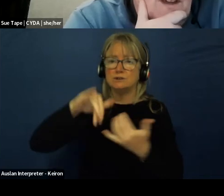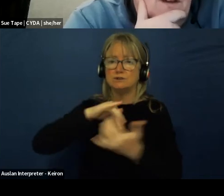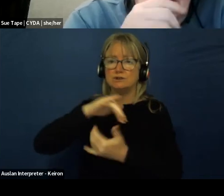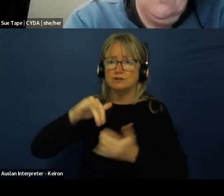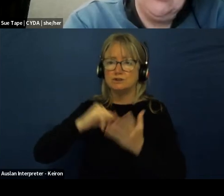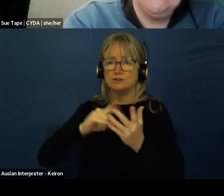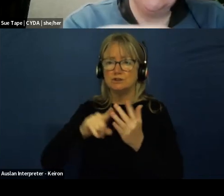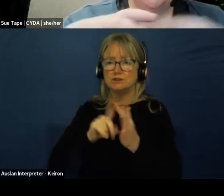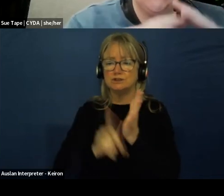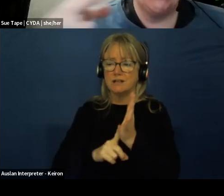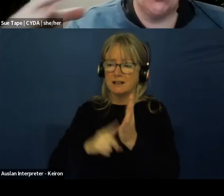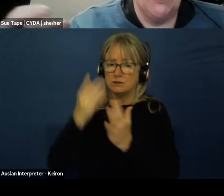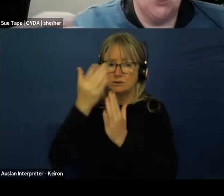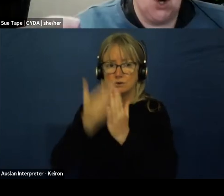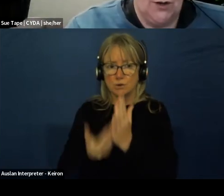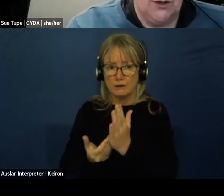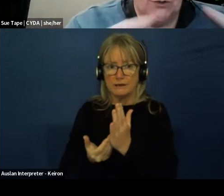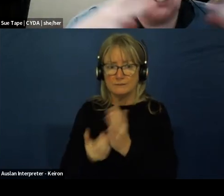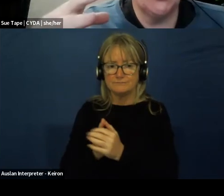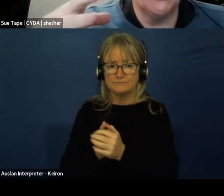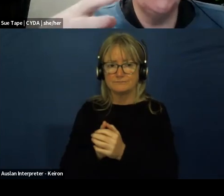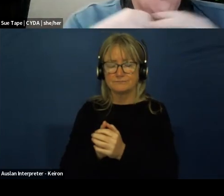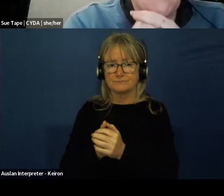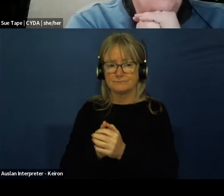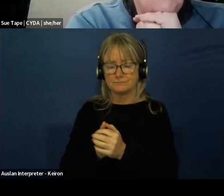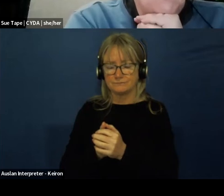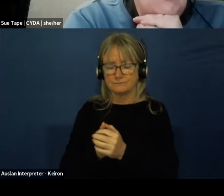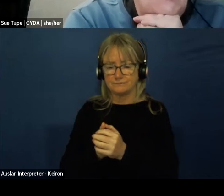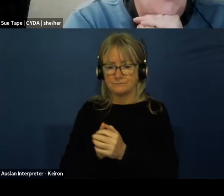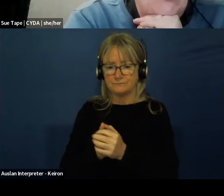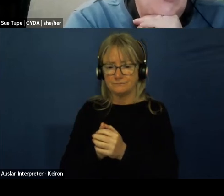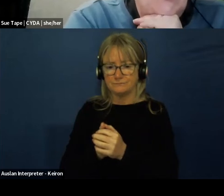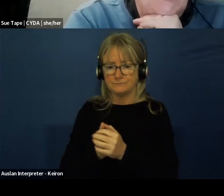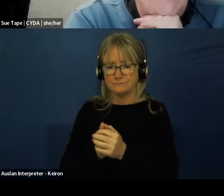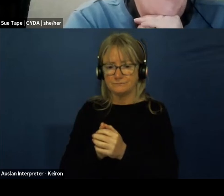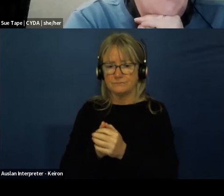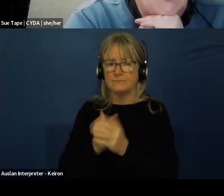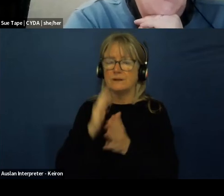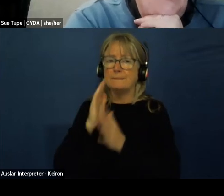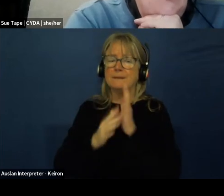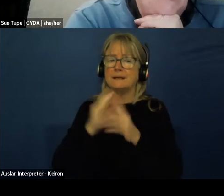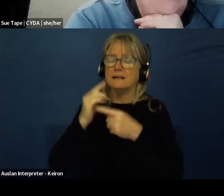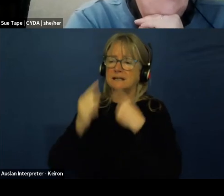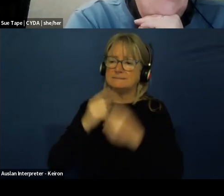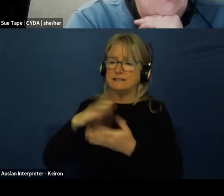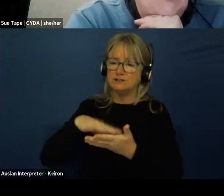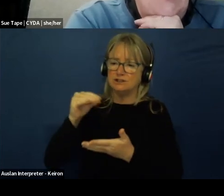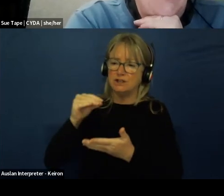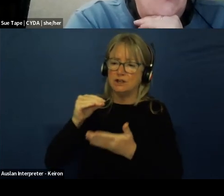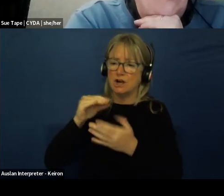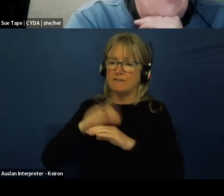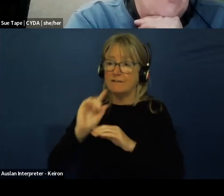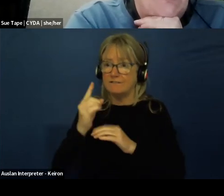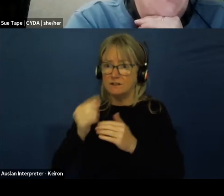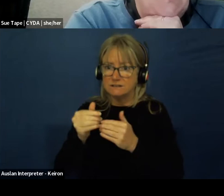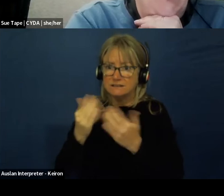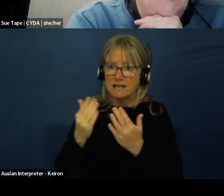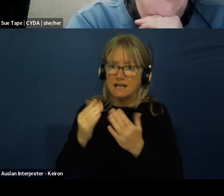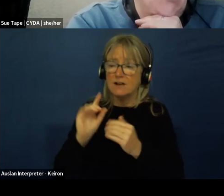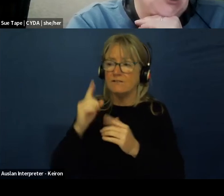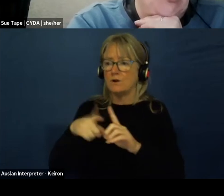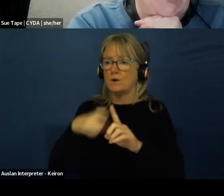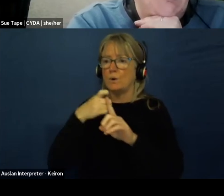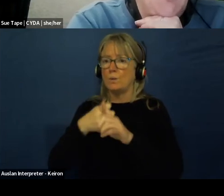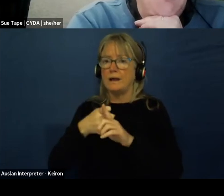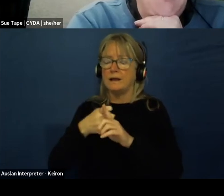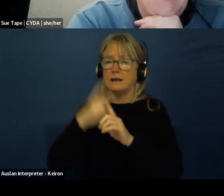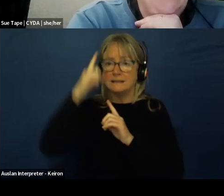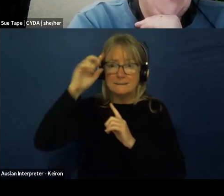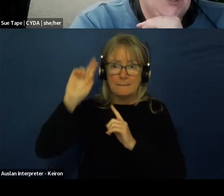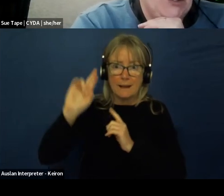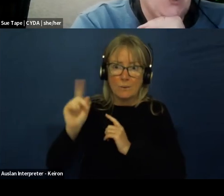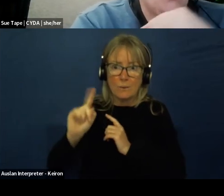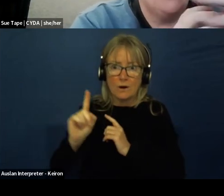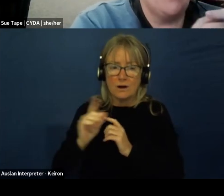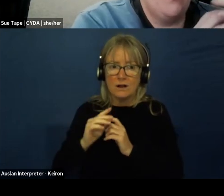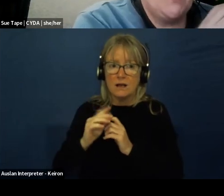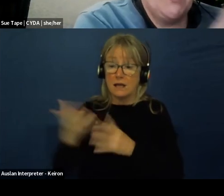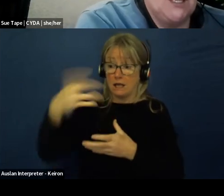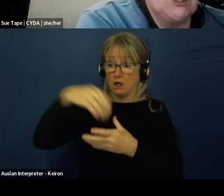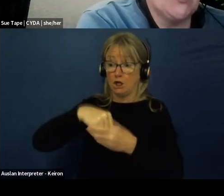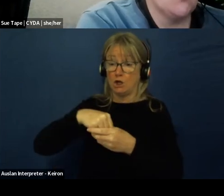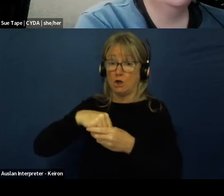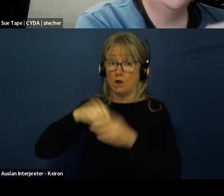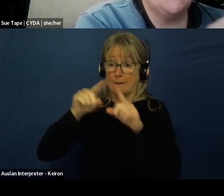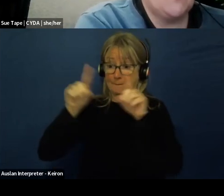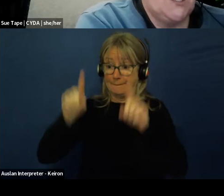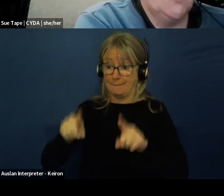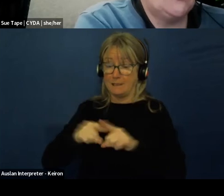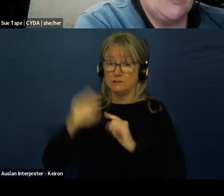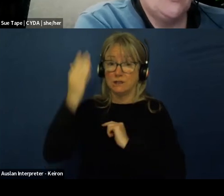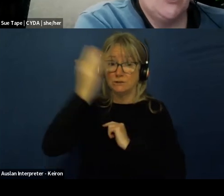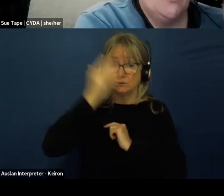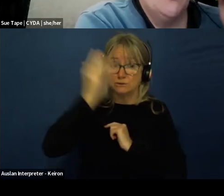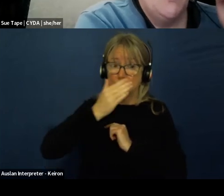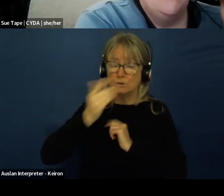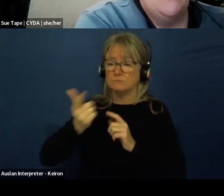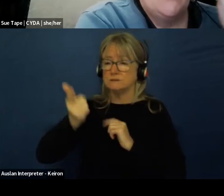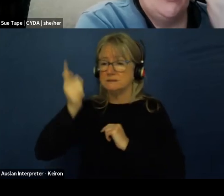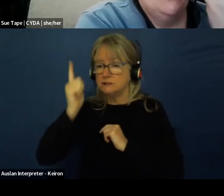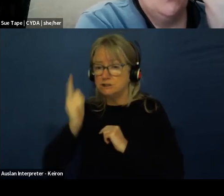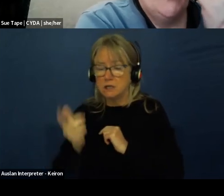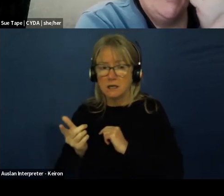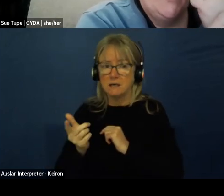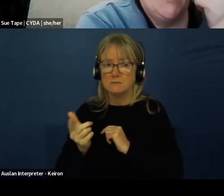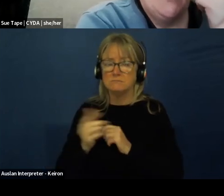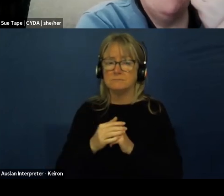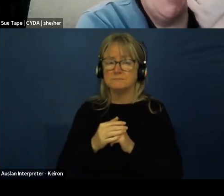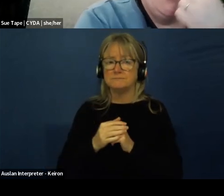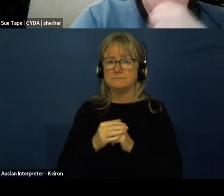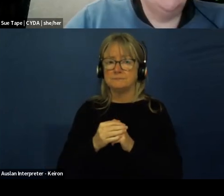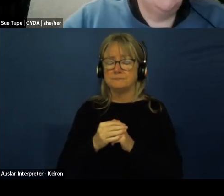So that using this social story, construction, to tell students about their sort of the first day or the first week experience and including pictures of the particular school and the particular teacher that the student will get.